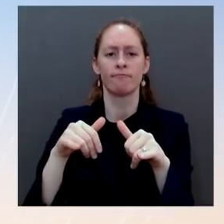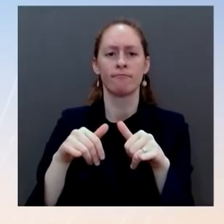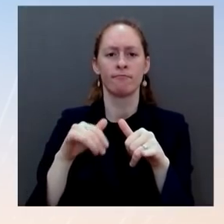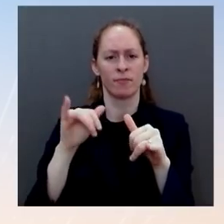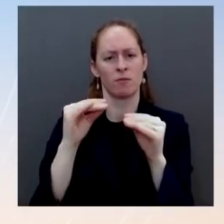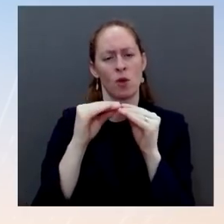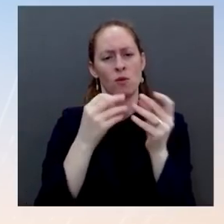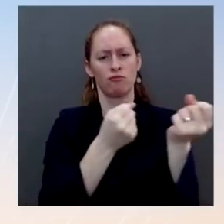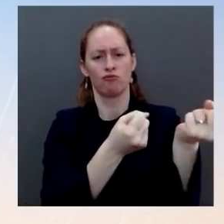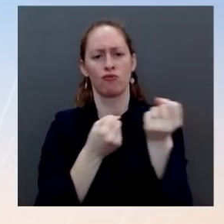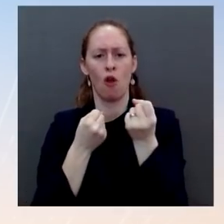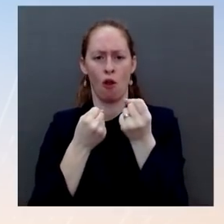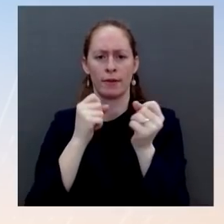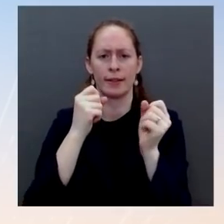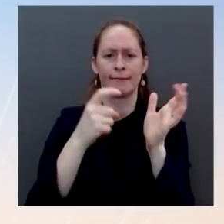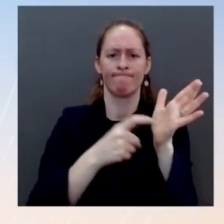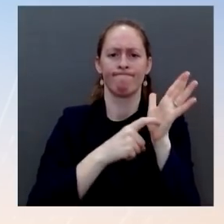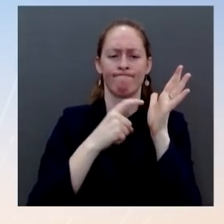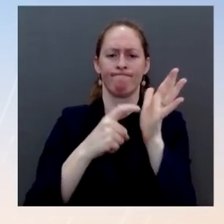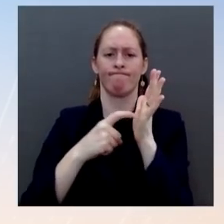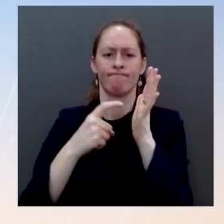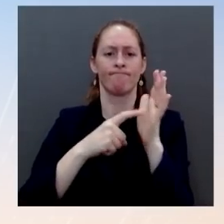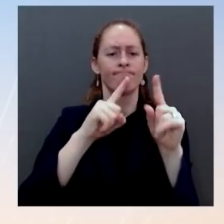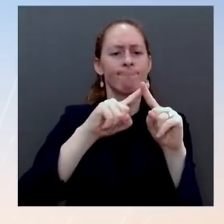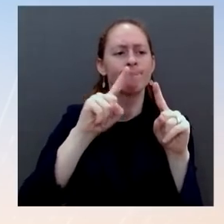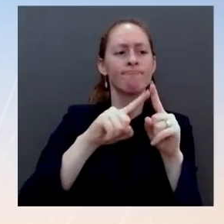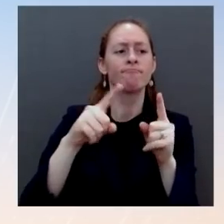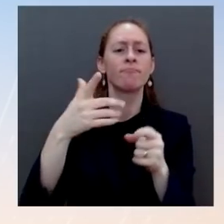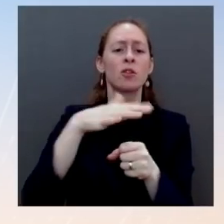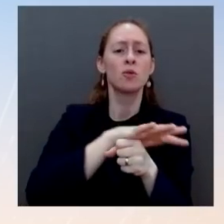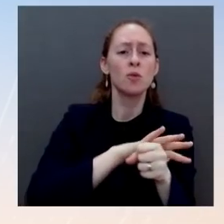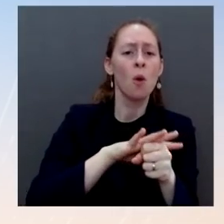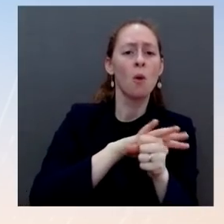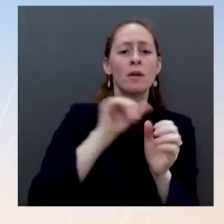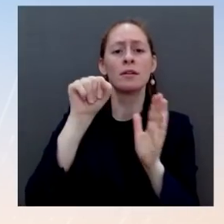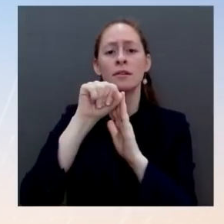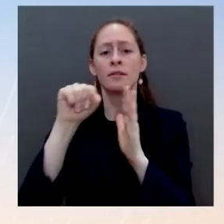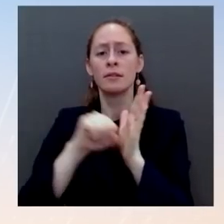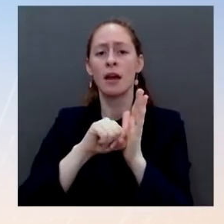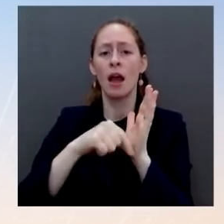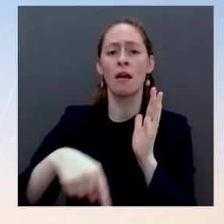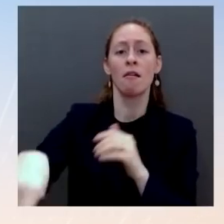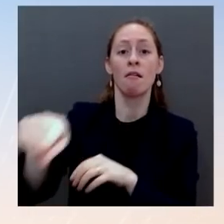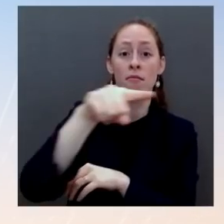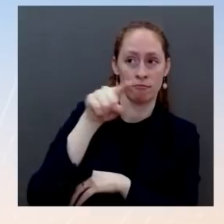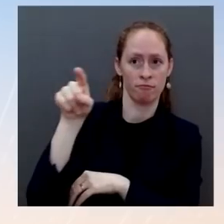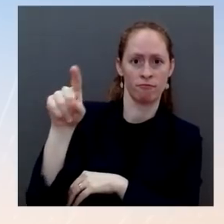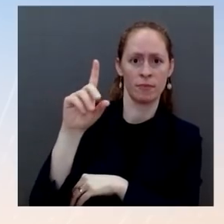need approval for the Department of Justice -- from the Department of Justice before moving forward with changes that impact voting rights.